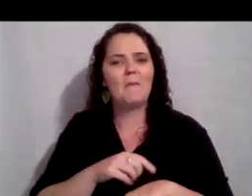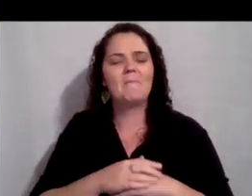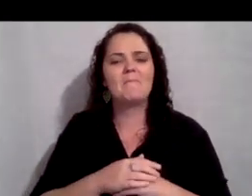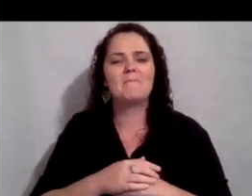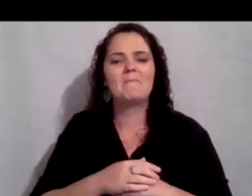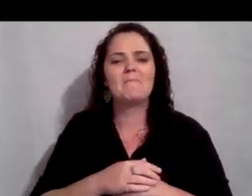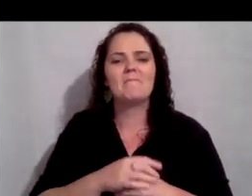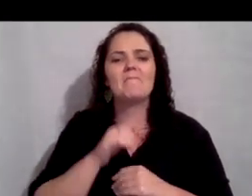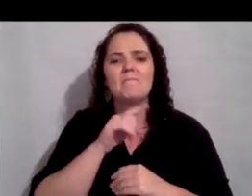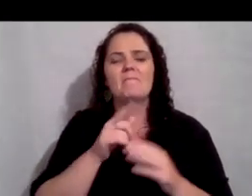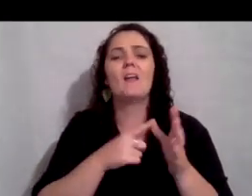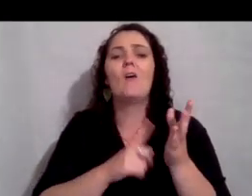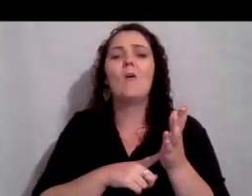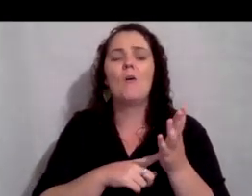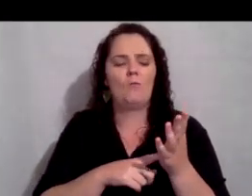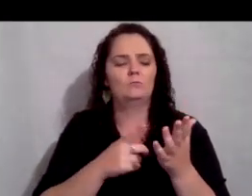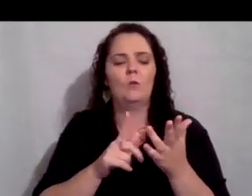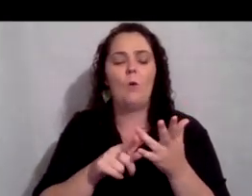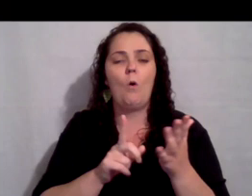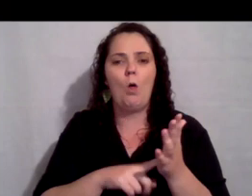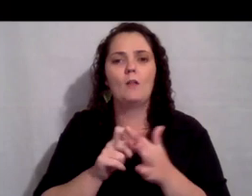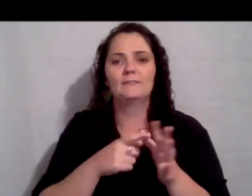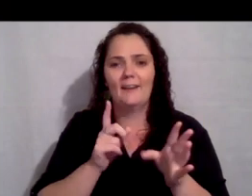For a time, Olday was a really interesting political activist,